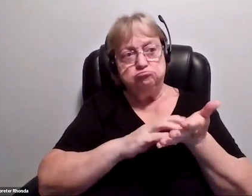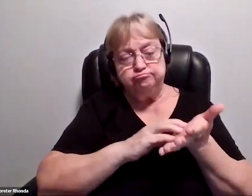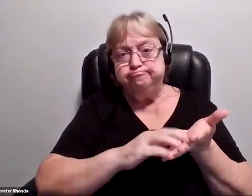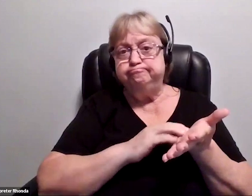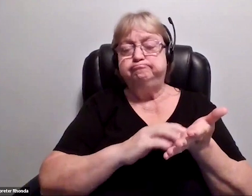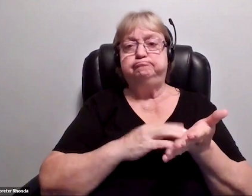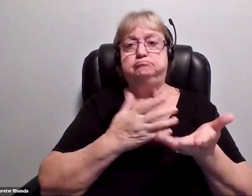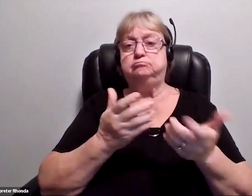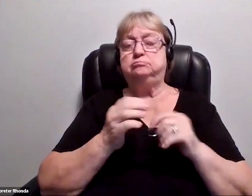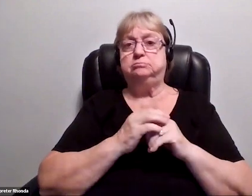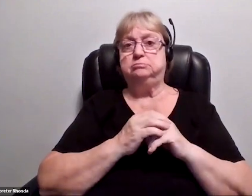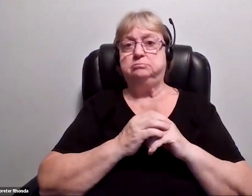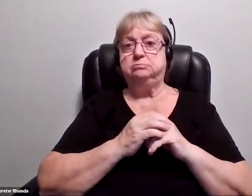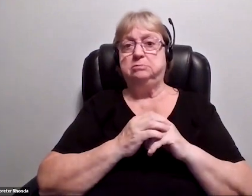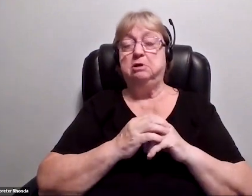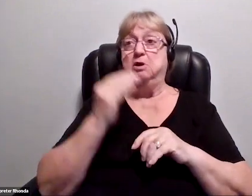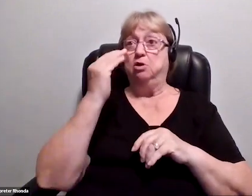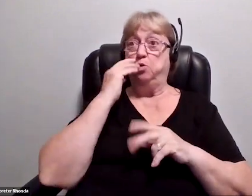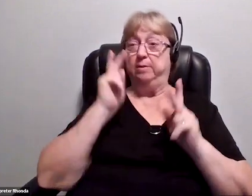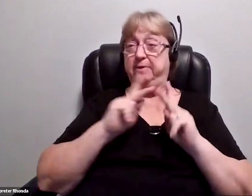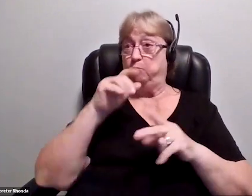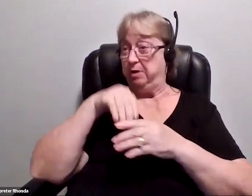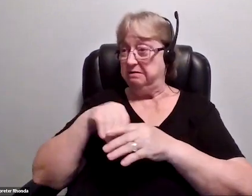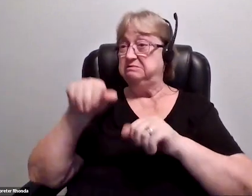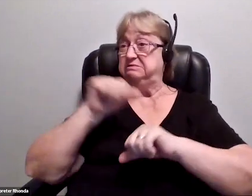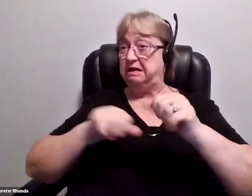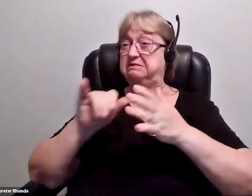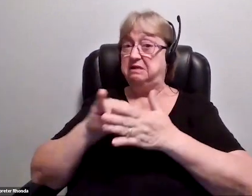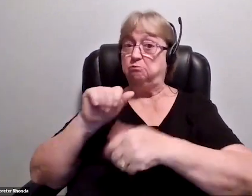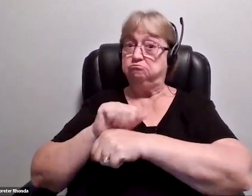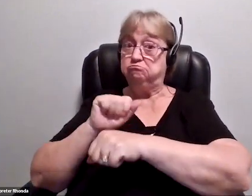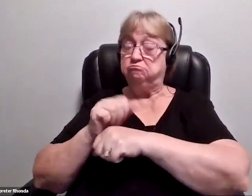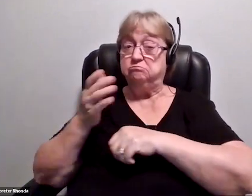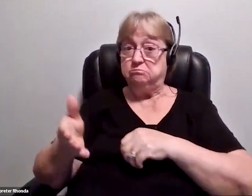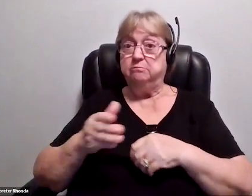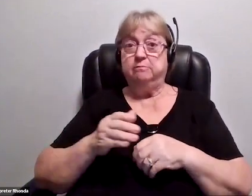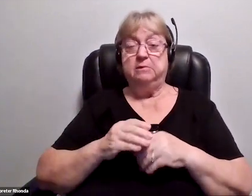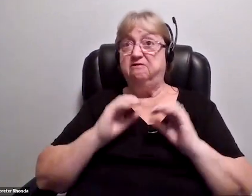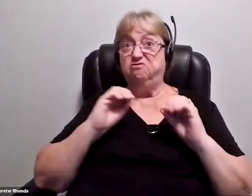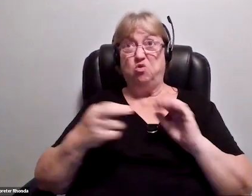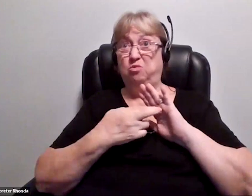Knowing people in science-related jobs, if you don't have representation of people with disability in this job,